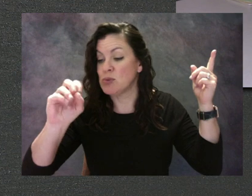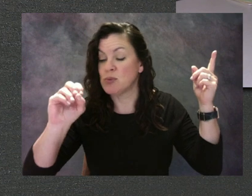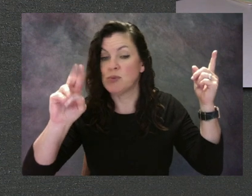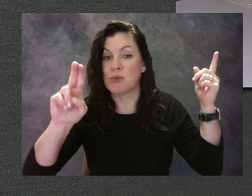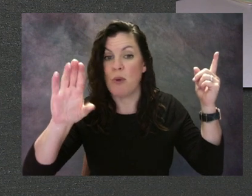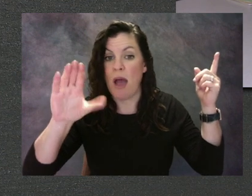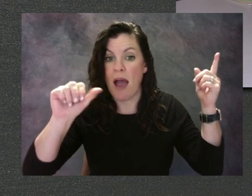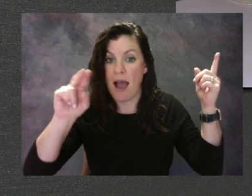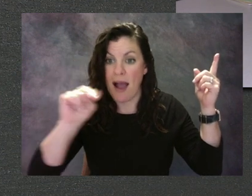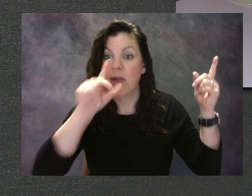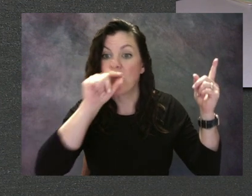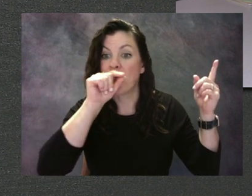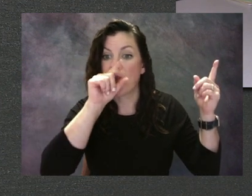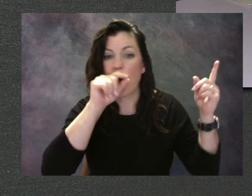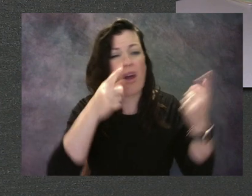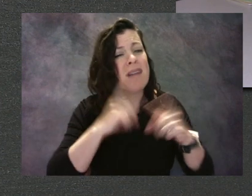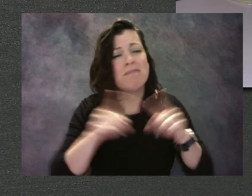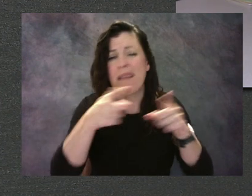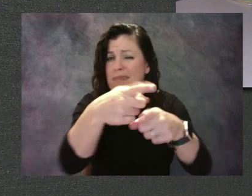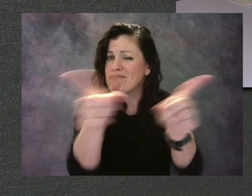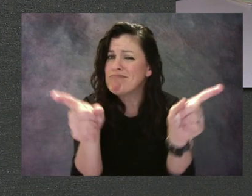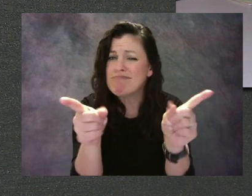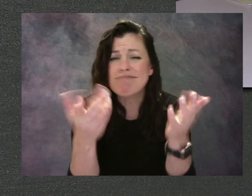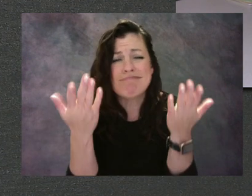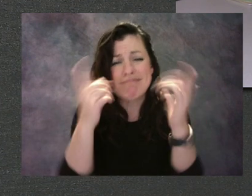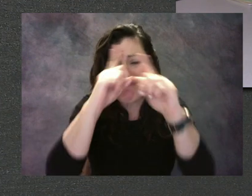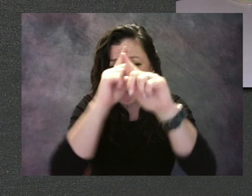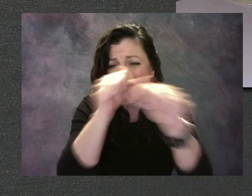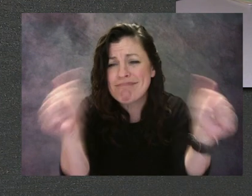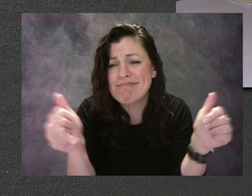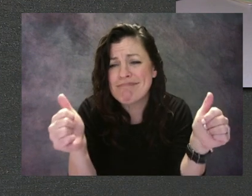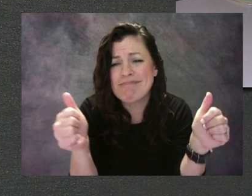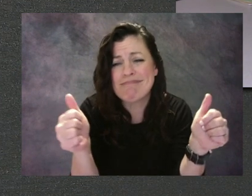You can just go to wqlnpbs.org and